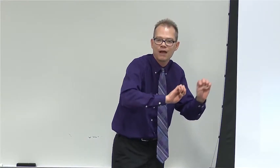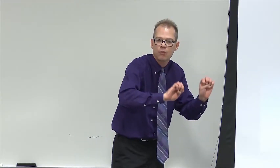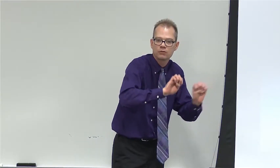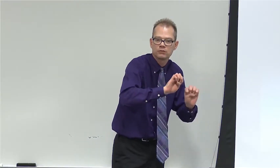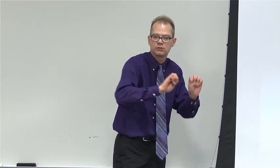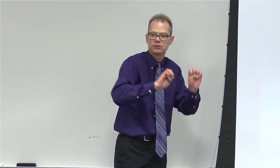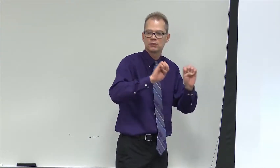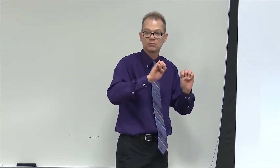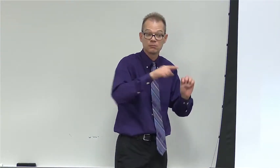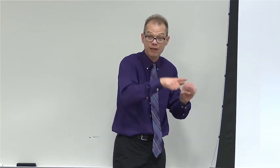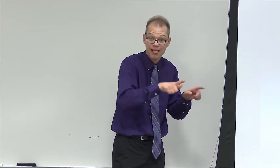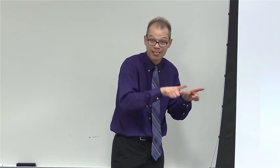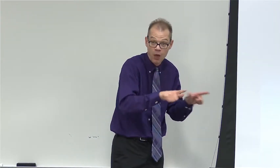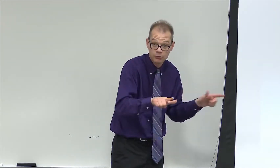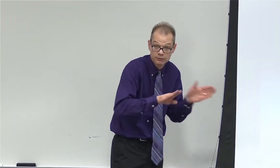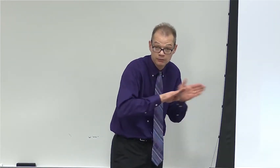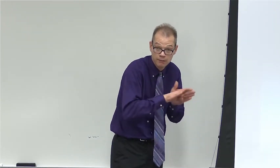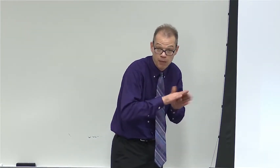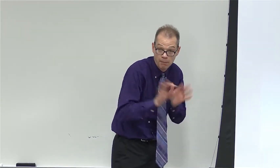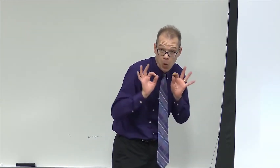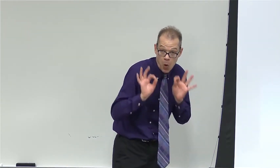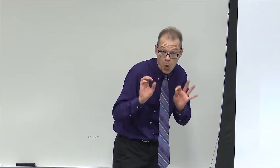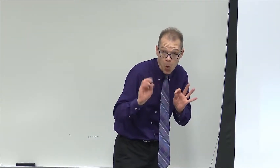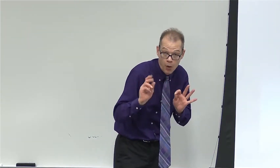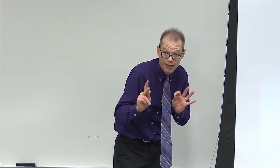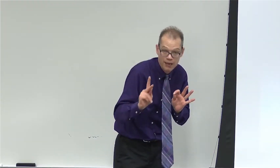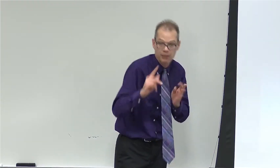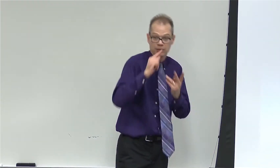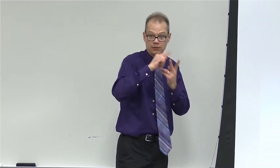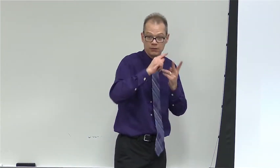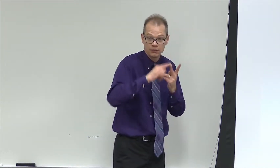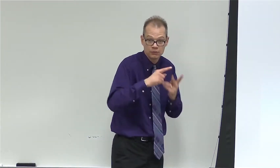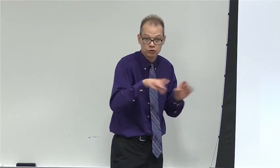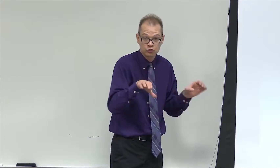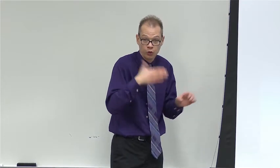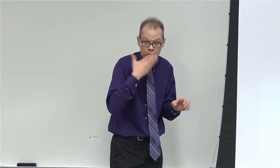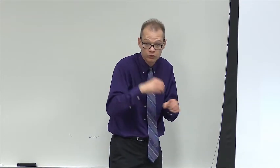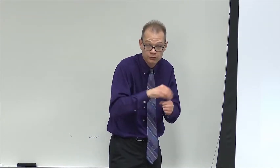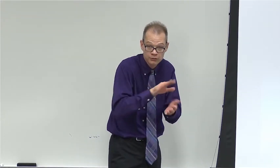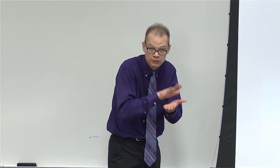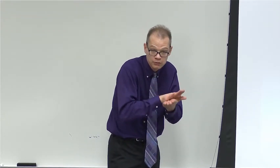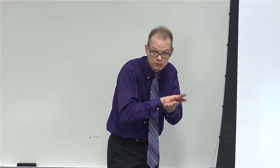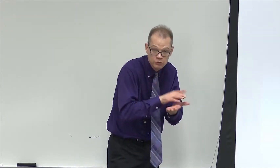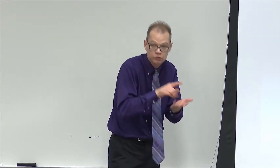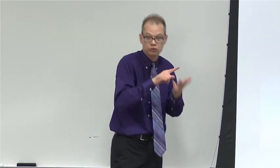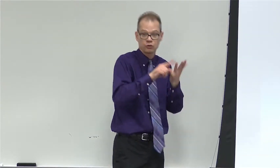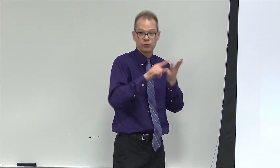I focused more on developmental experiments to see if they were doing well in school,